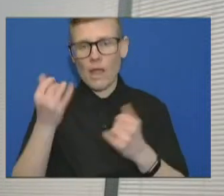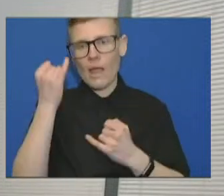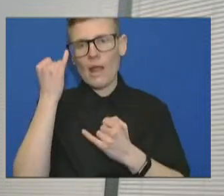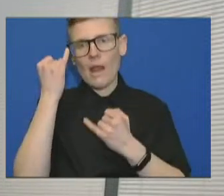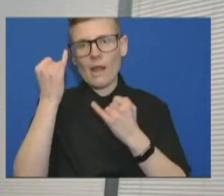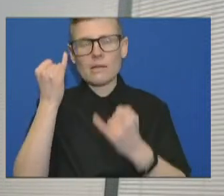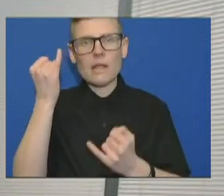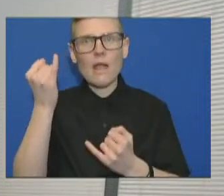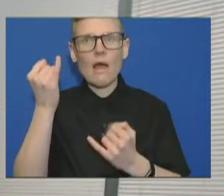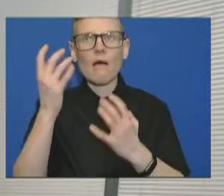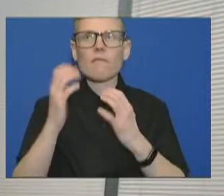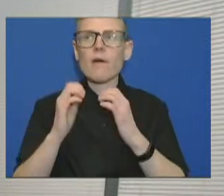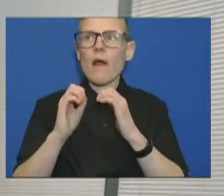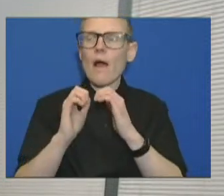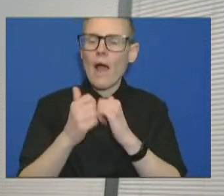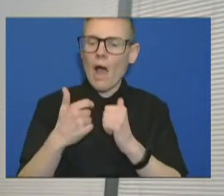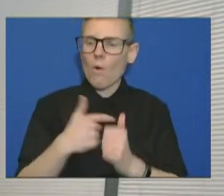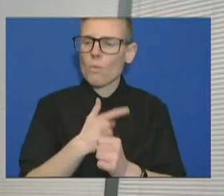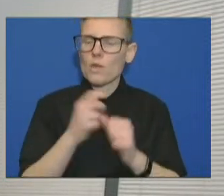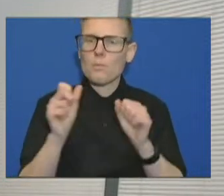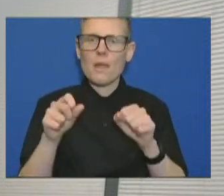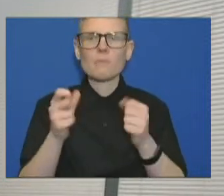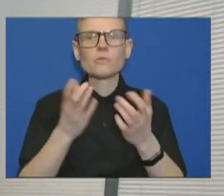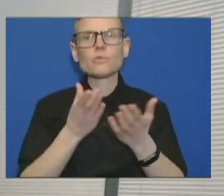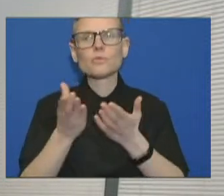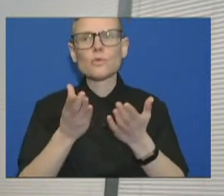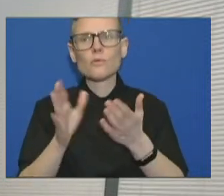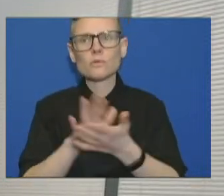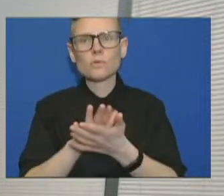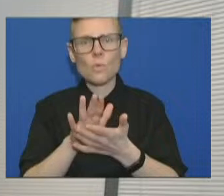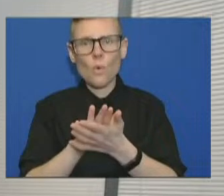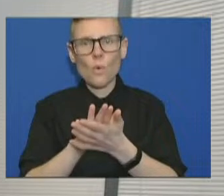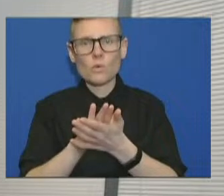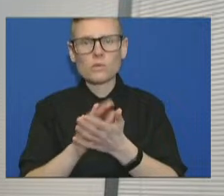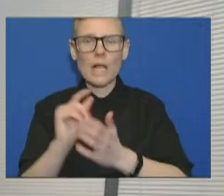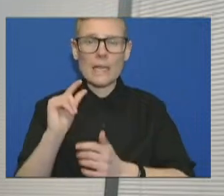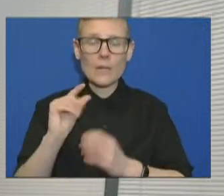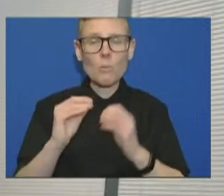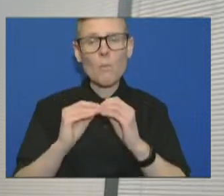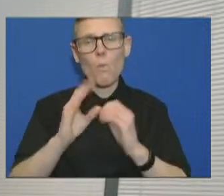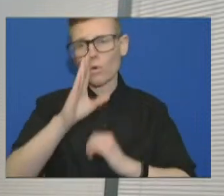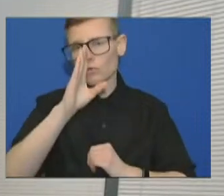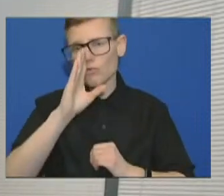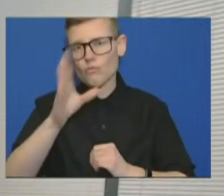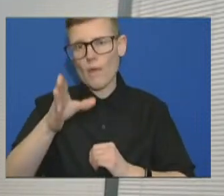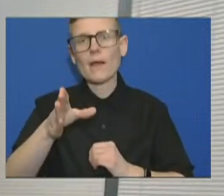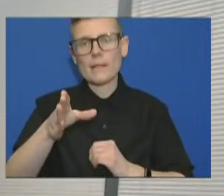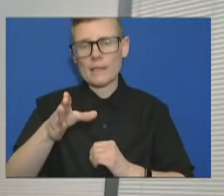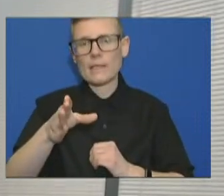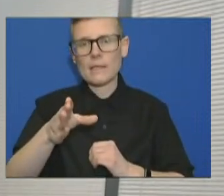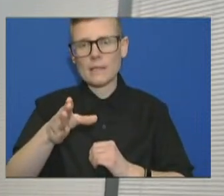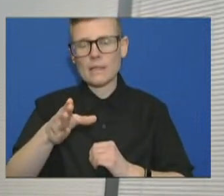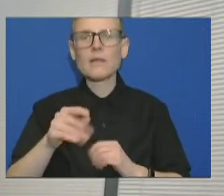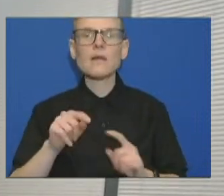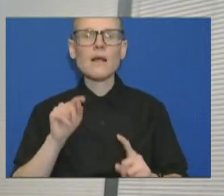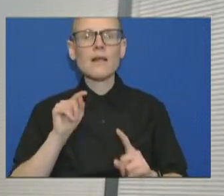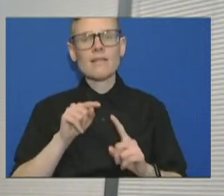in place in a lot of other districts is this idea of how we